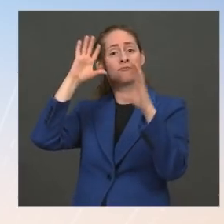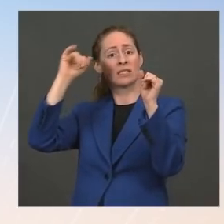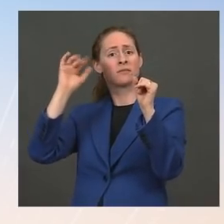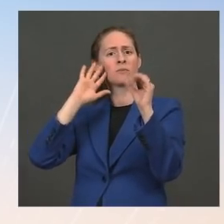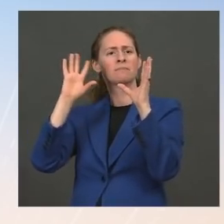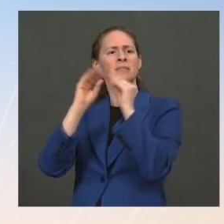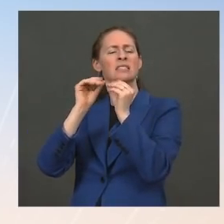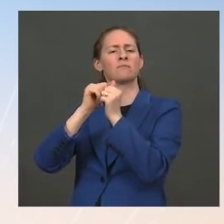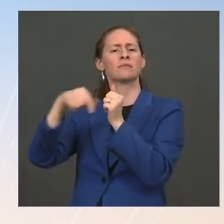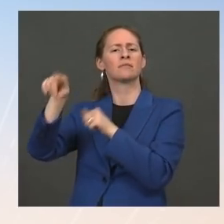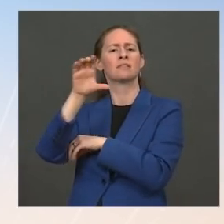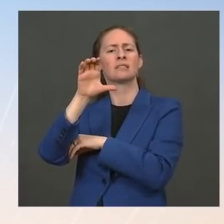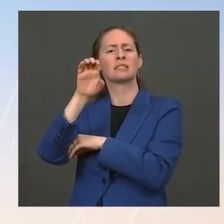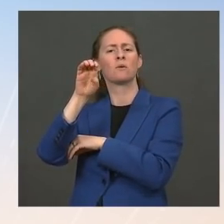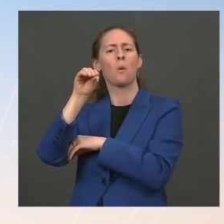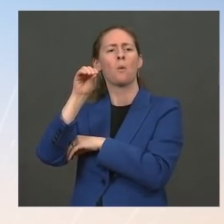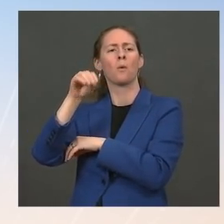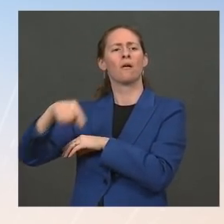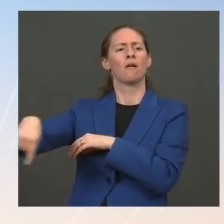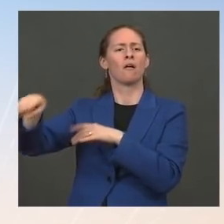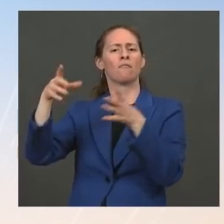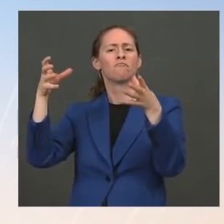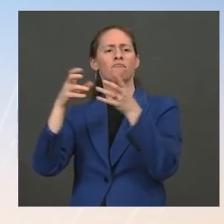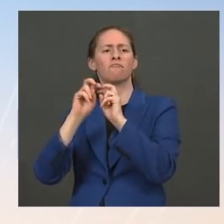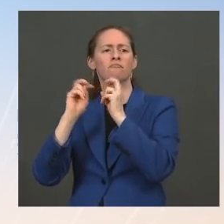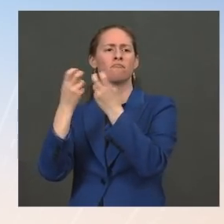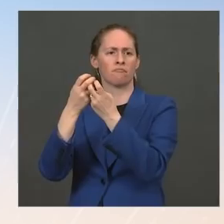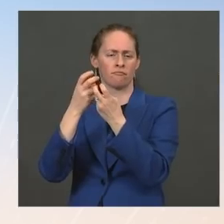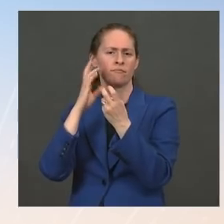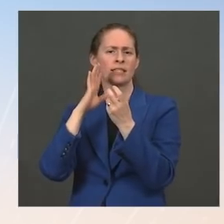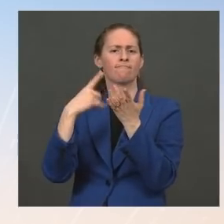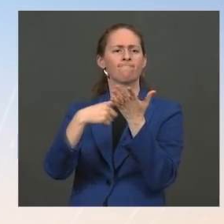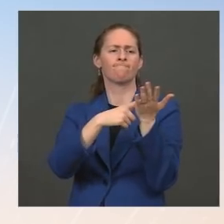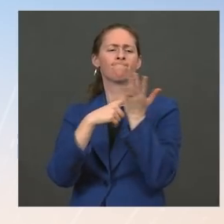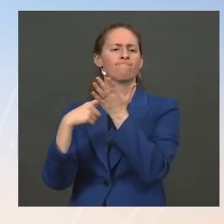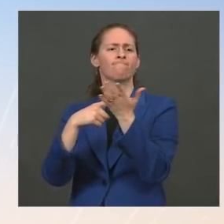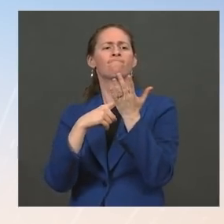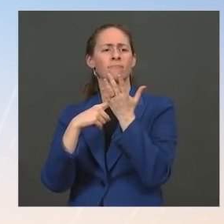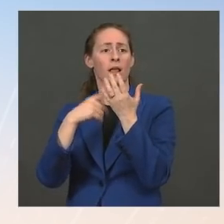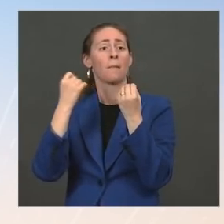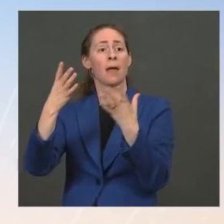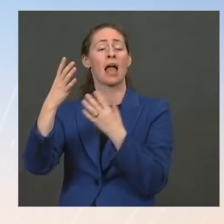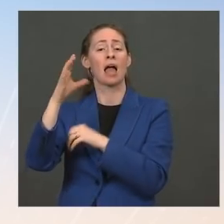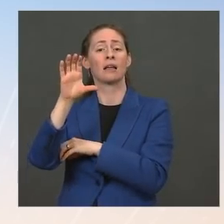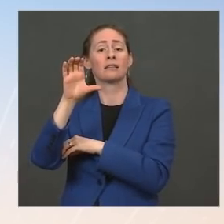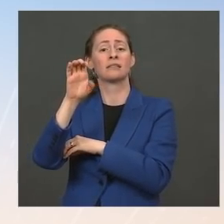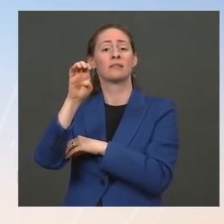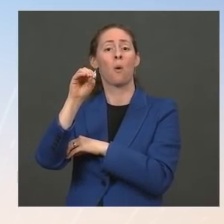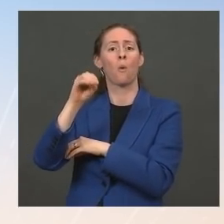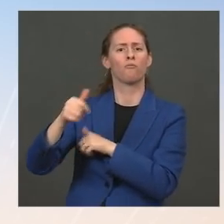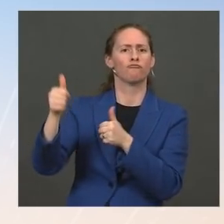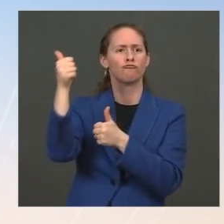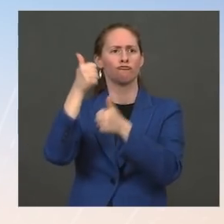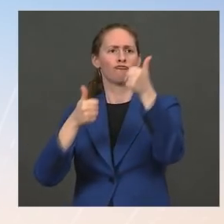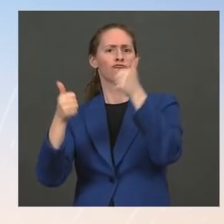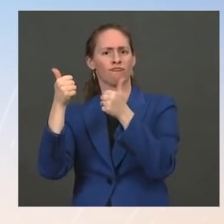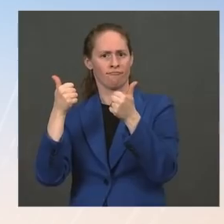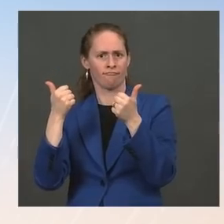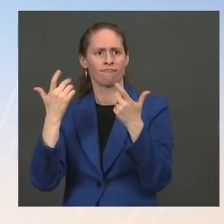many of whom, I think, have been outspoken publicly -- is that they have plans in place -- the leaders of these companies,